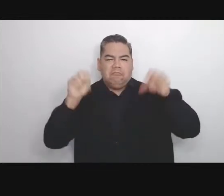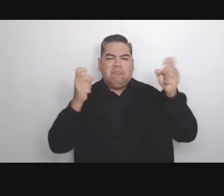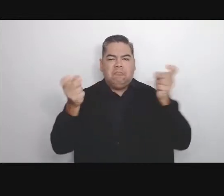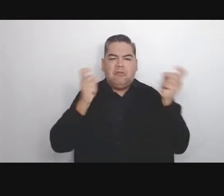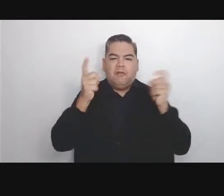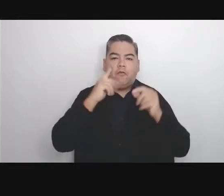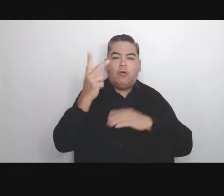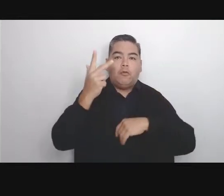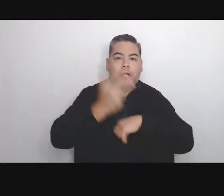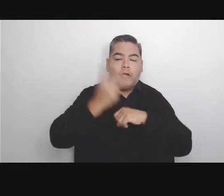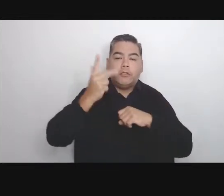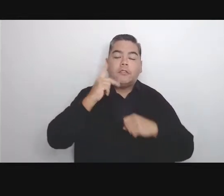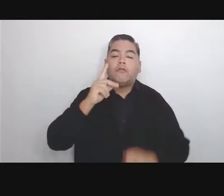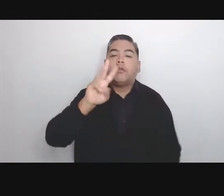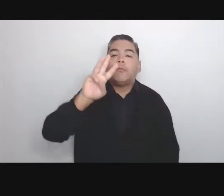≫: Welcome back everybody.